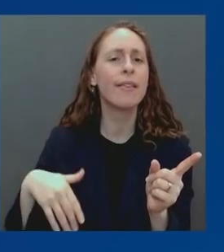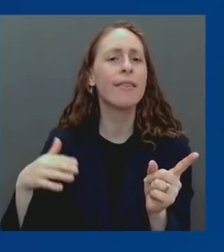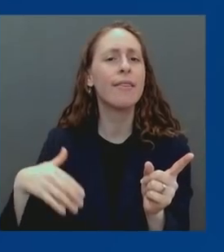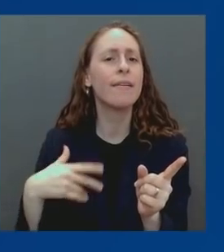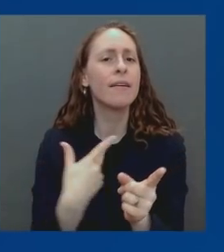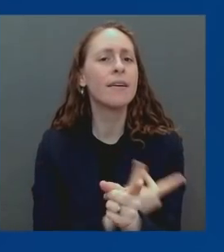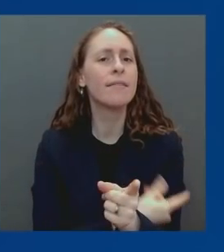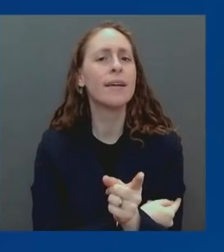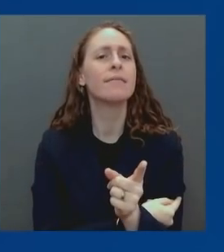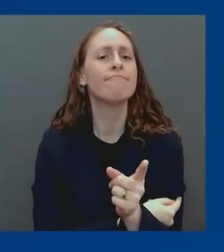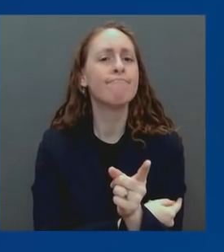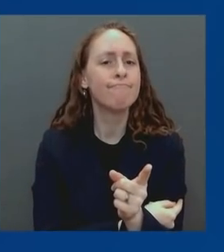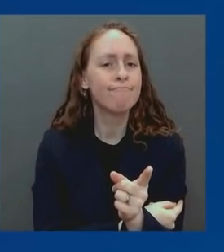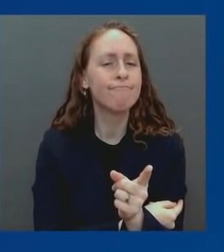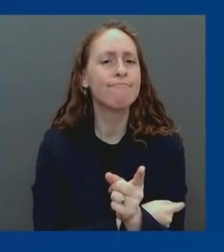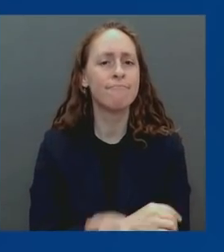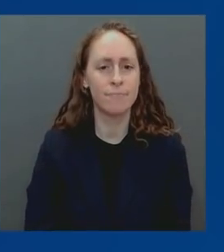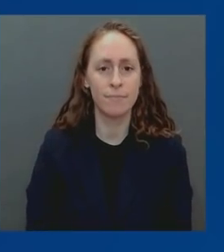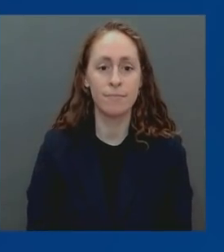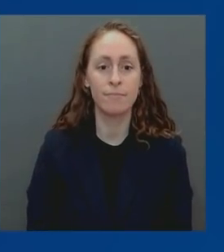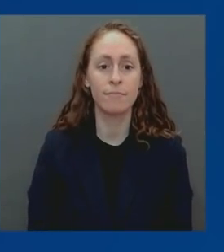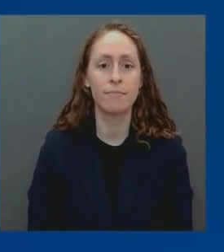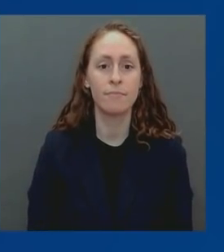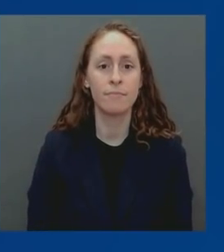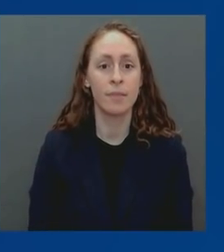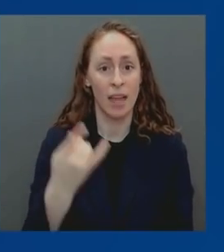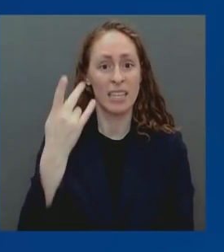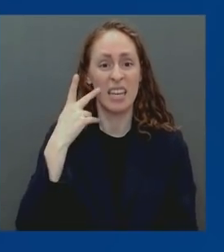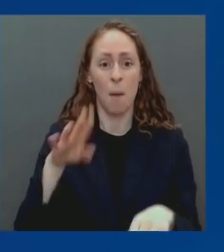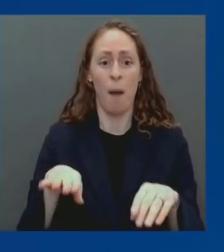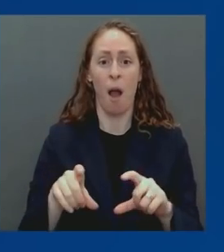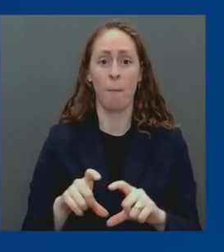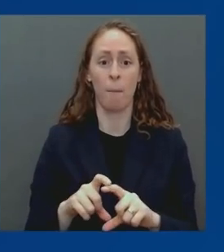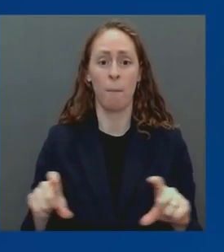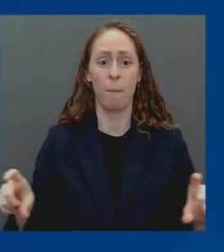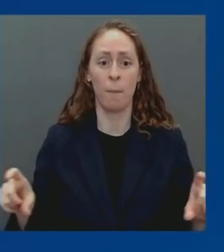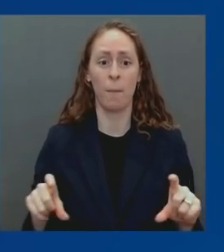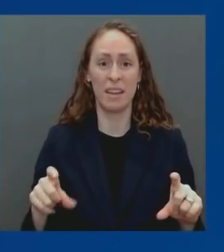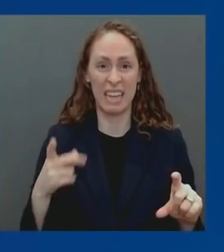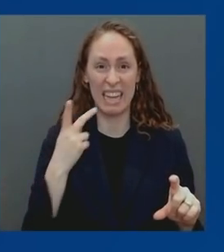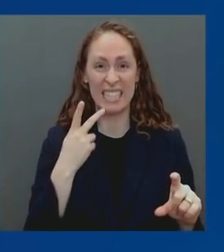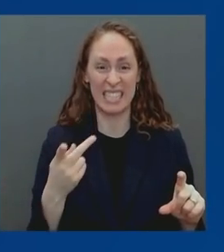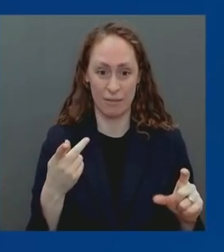Here, 57 percent of those over age 65 are boosted in the general population.